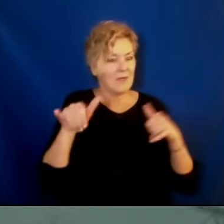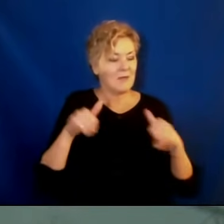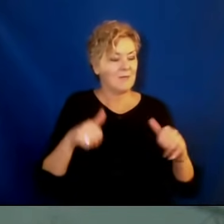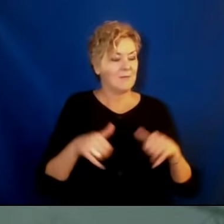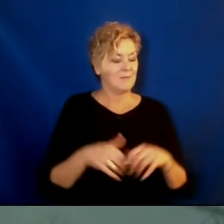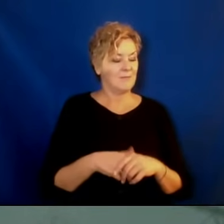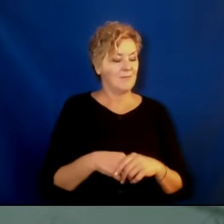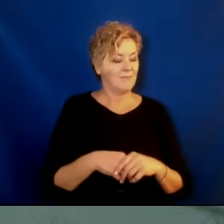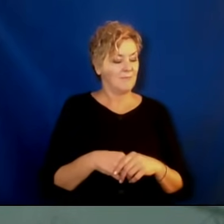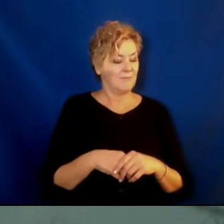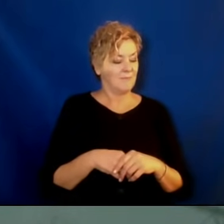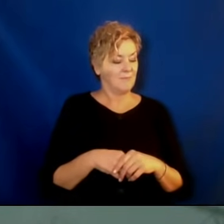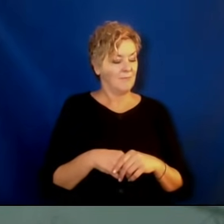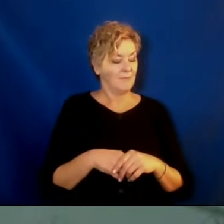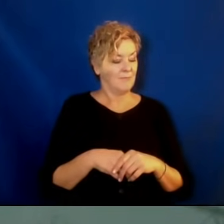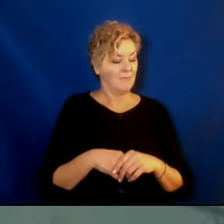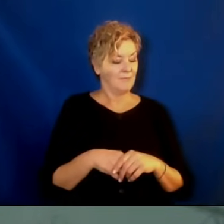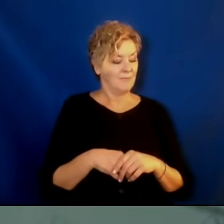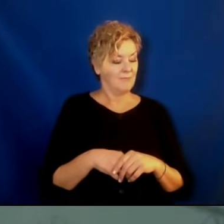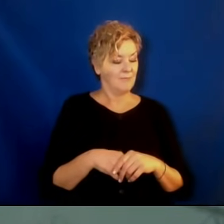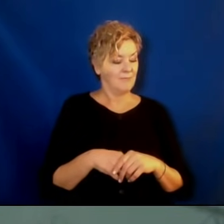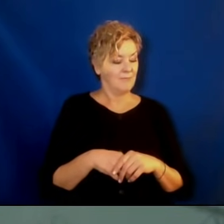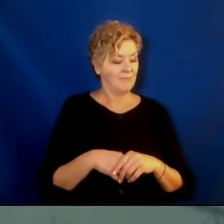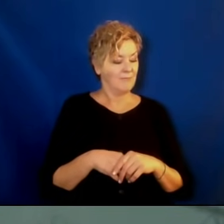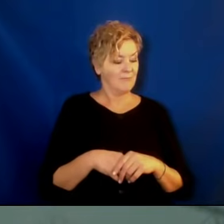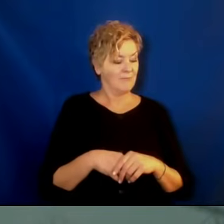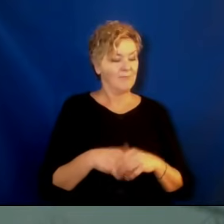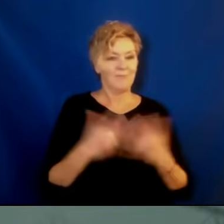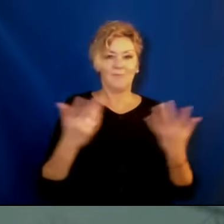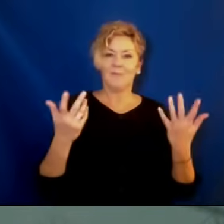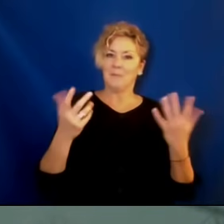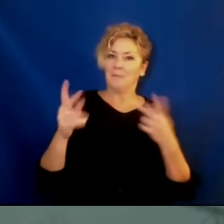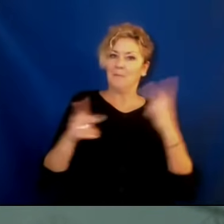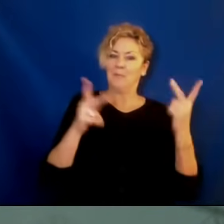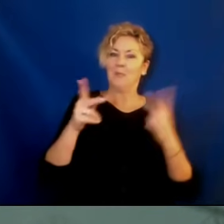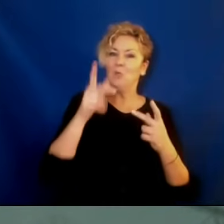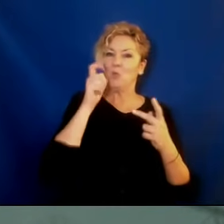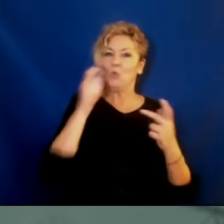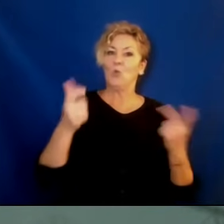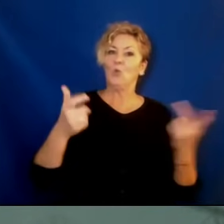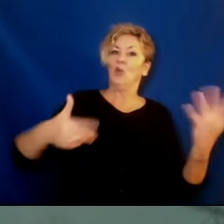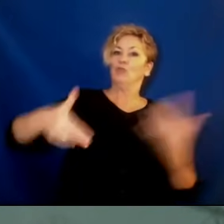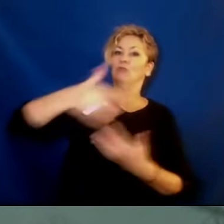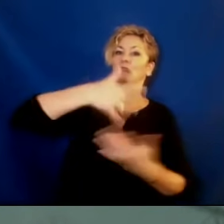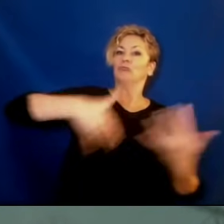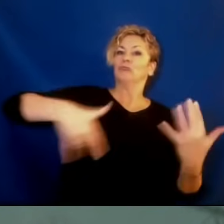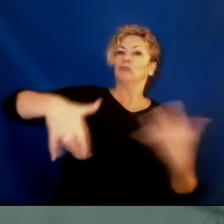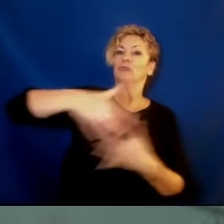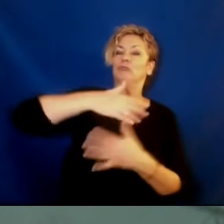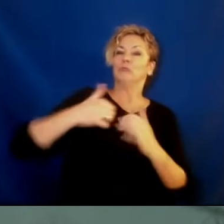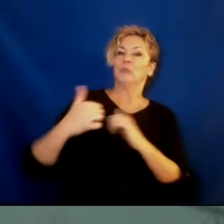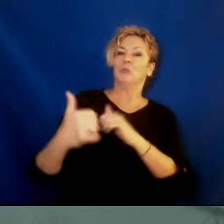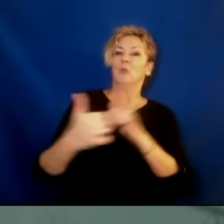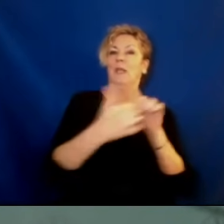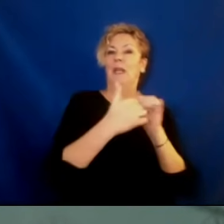safety protocols. So many places in British Columbia have learned to operate safely. Those are the kinds of settings.